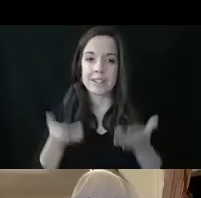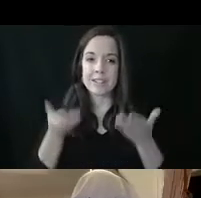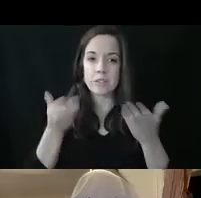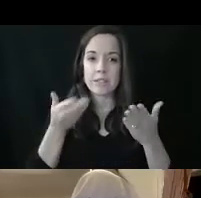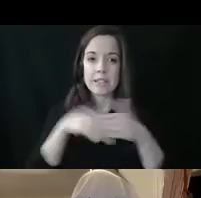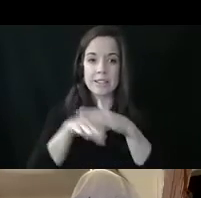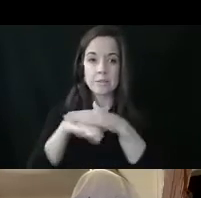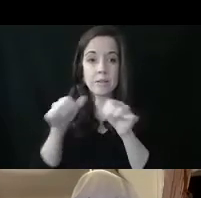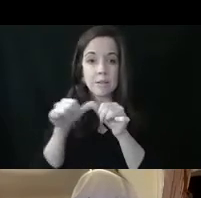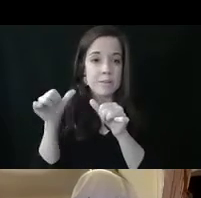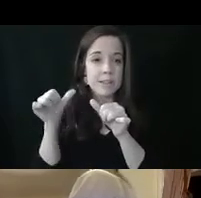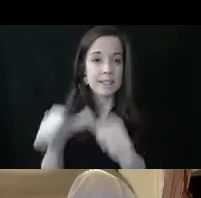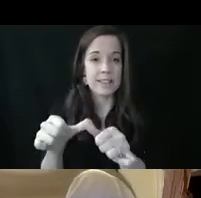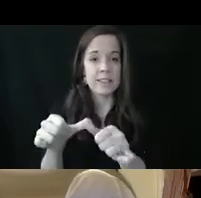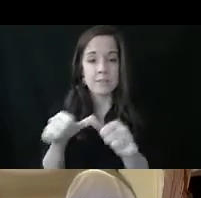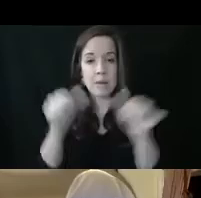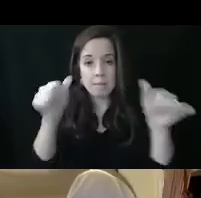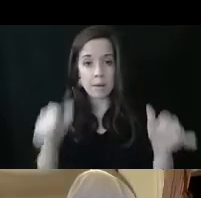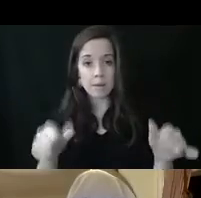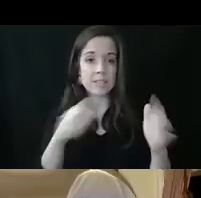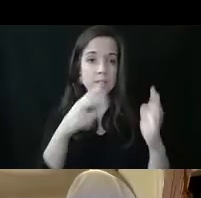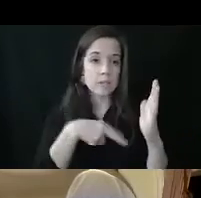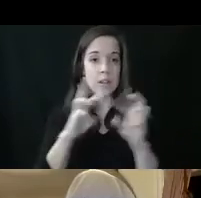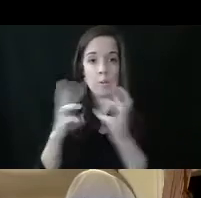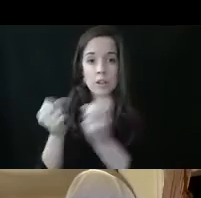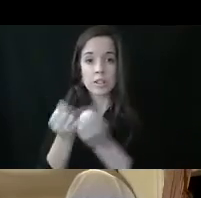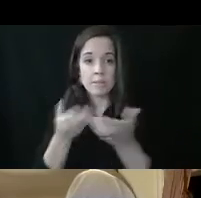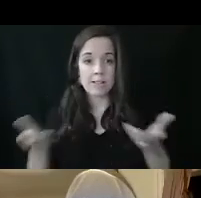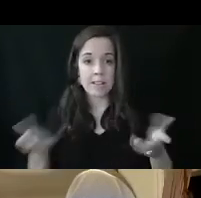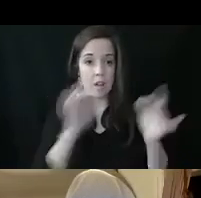by continuing to post reading and workshop content online and on our Patreon account,